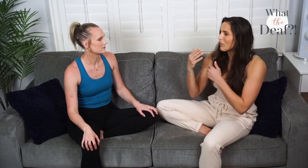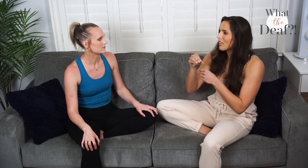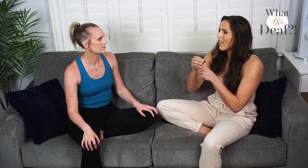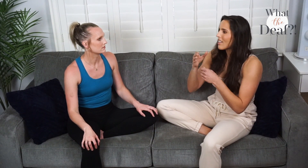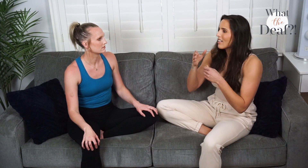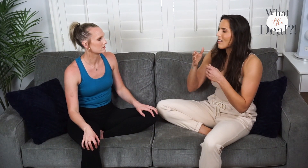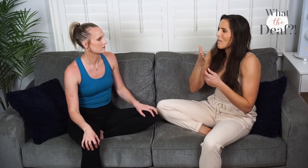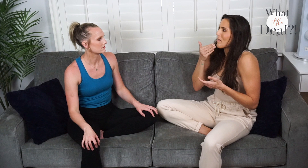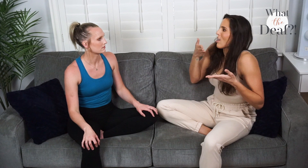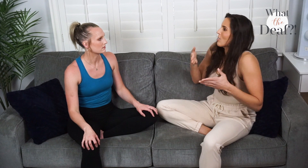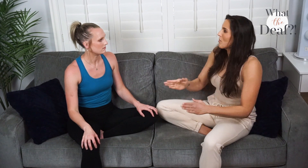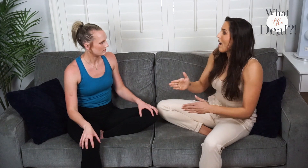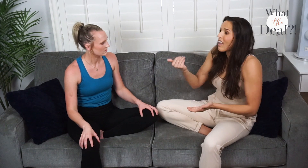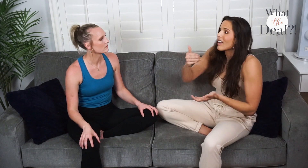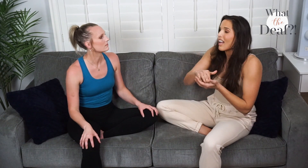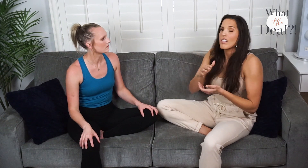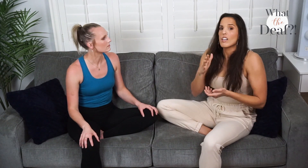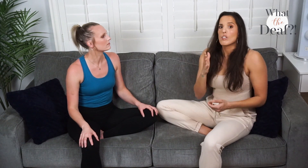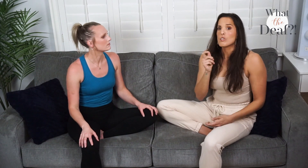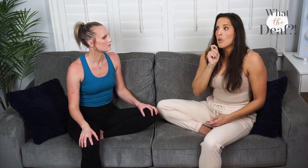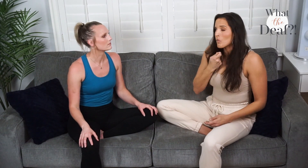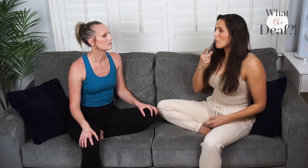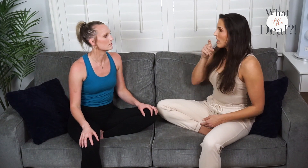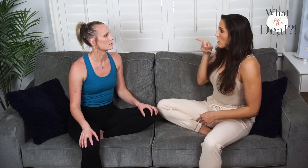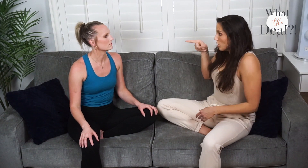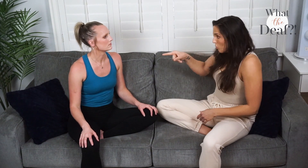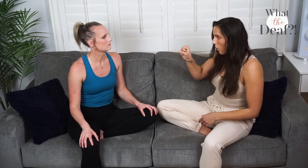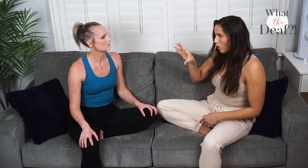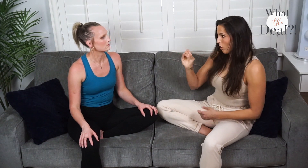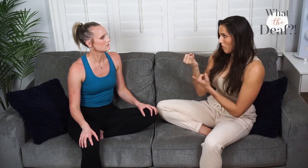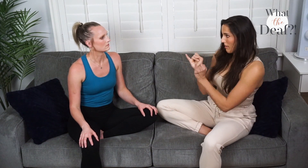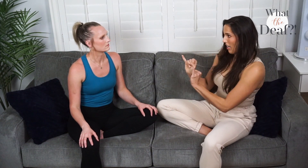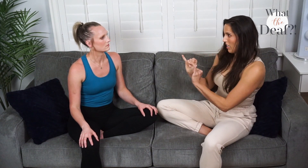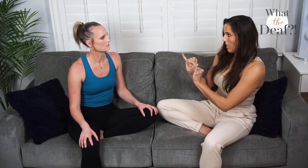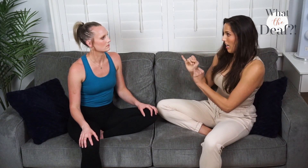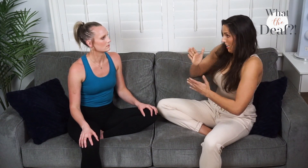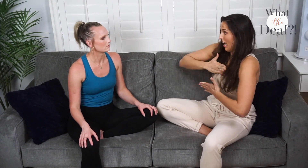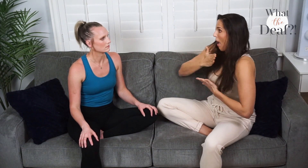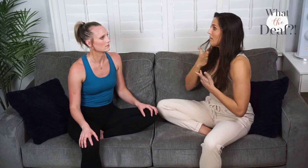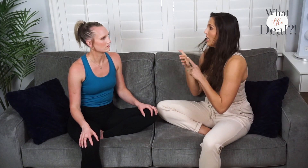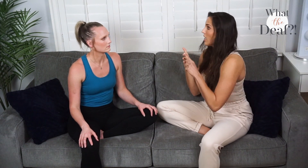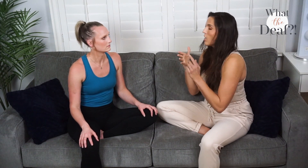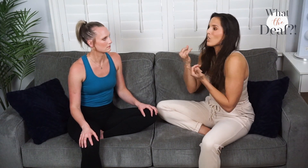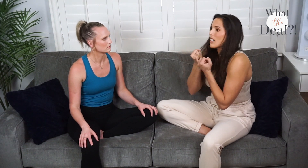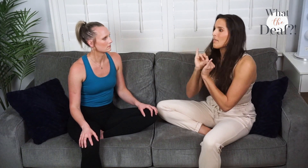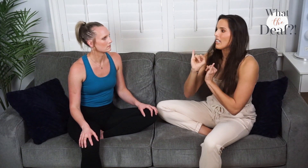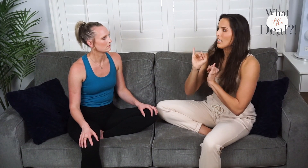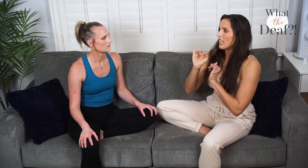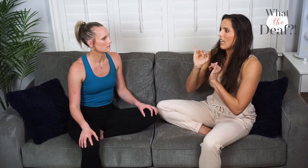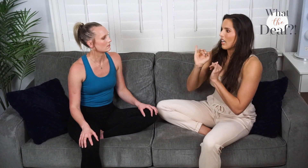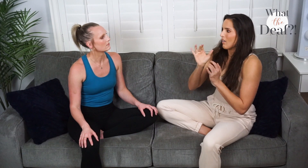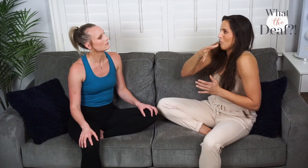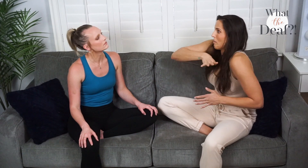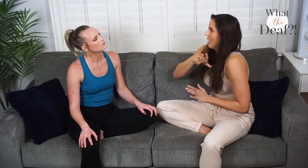in the best way possible. Again it’s so cool because Carly, you are independently happy with who you are as a woman,